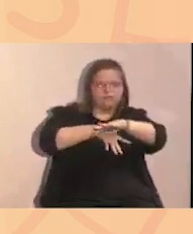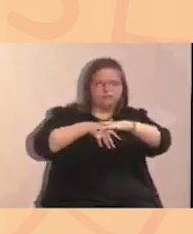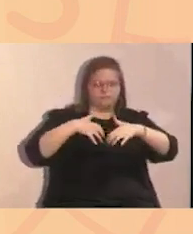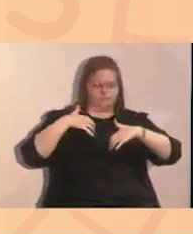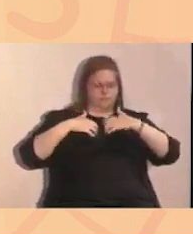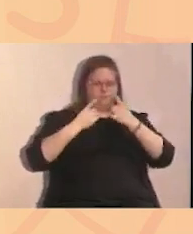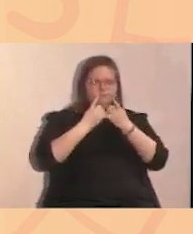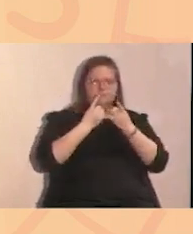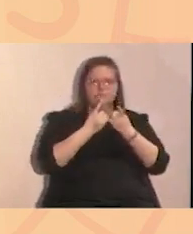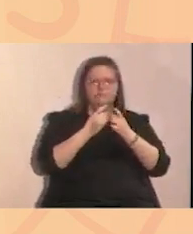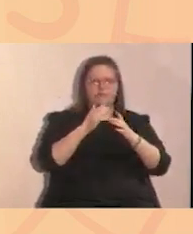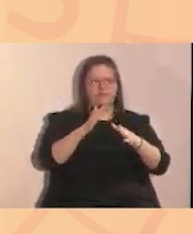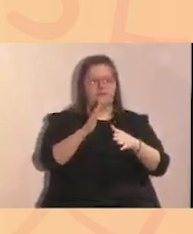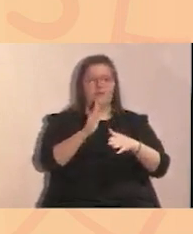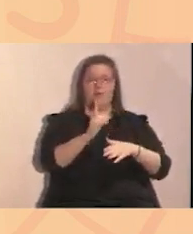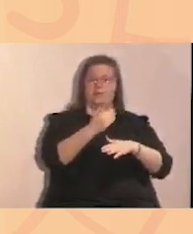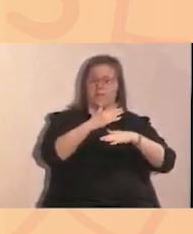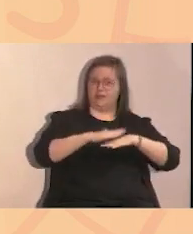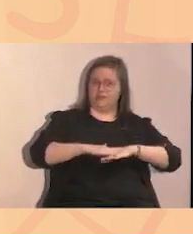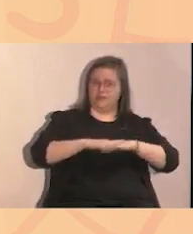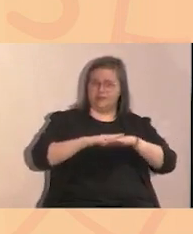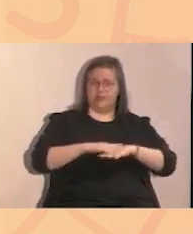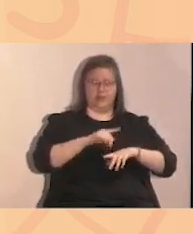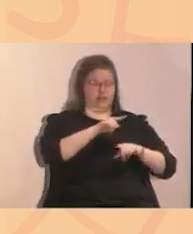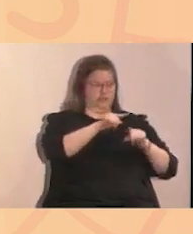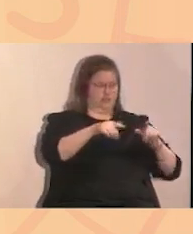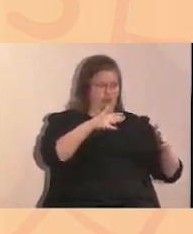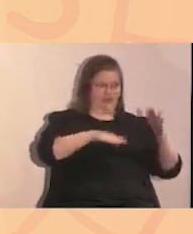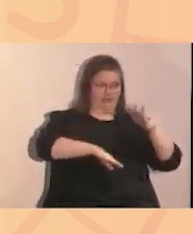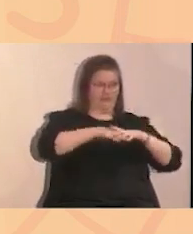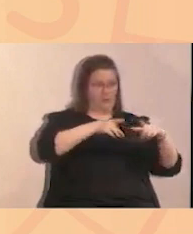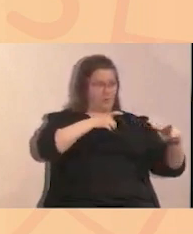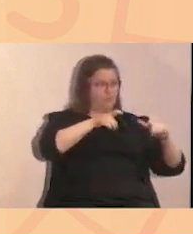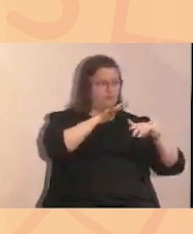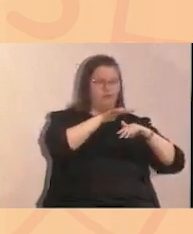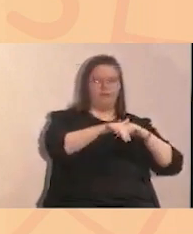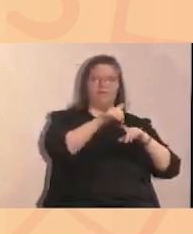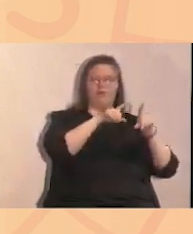communities who have absolute command over the cultural space in the now time.